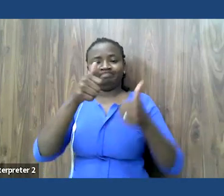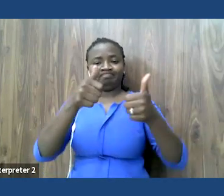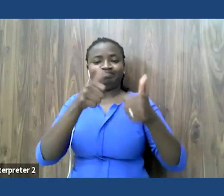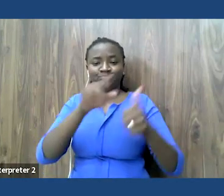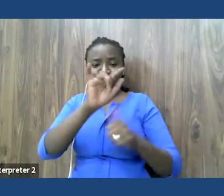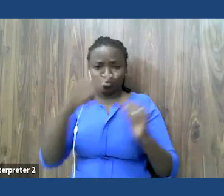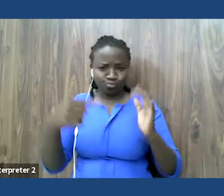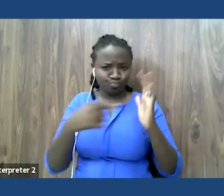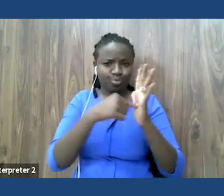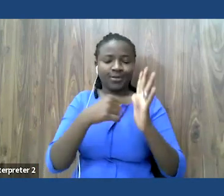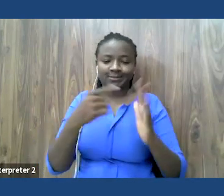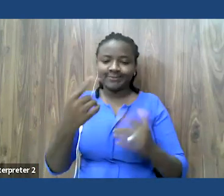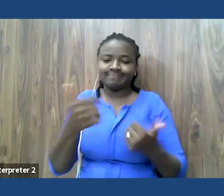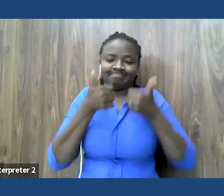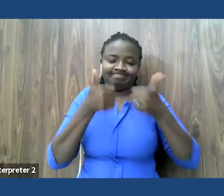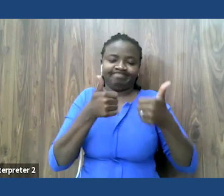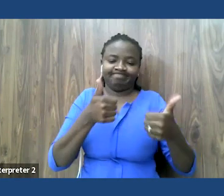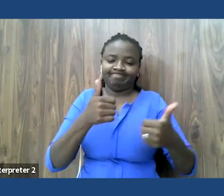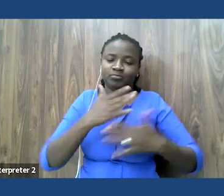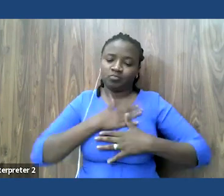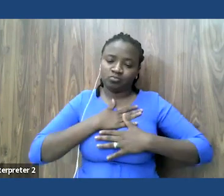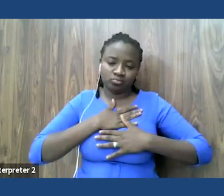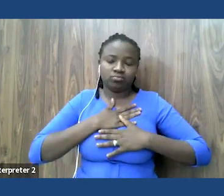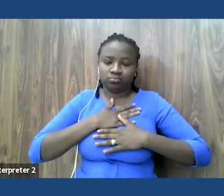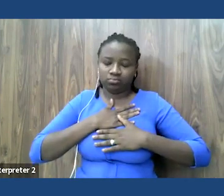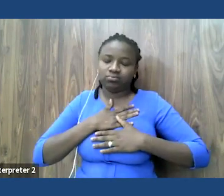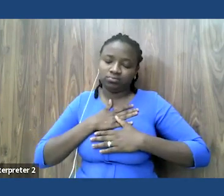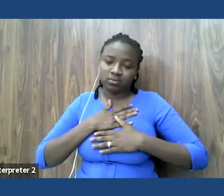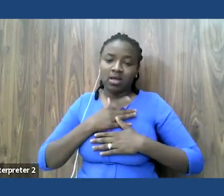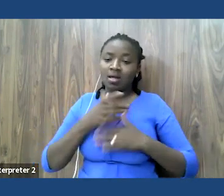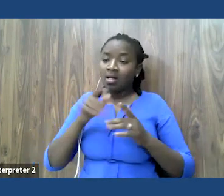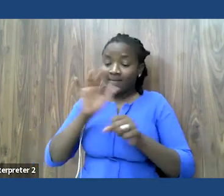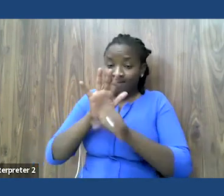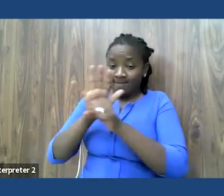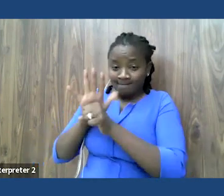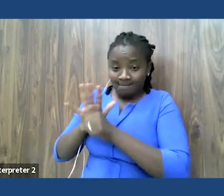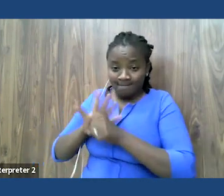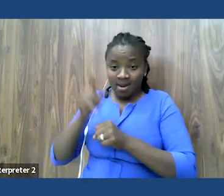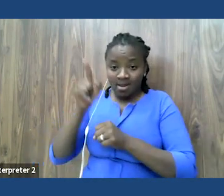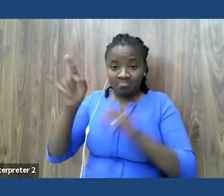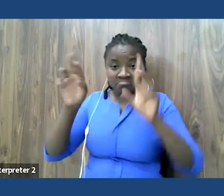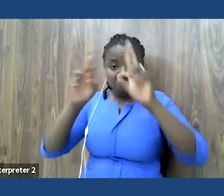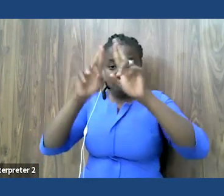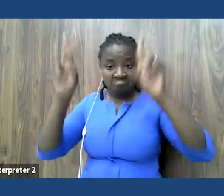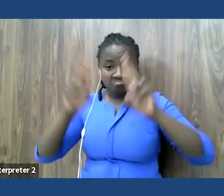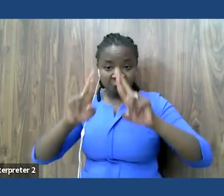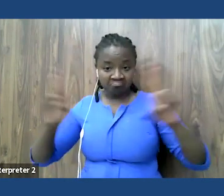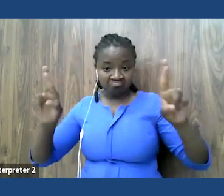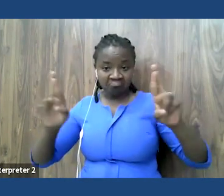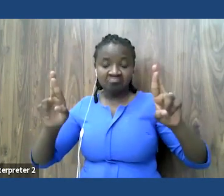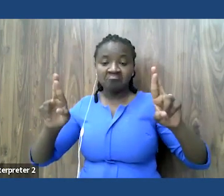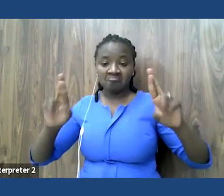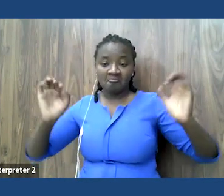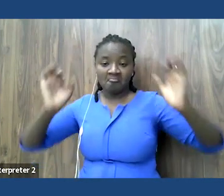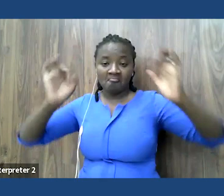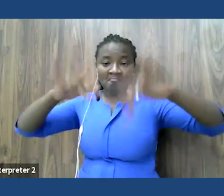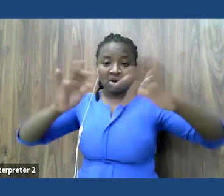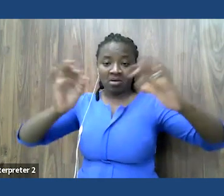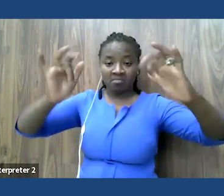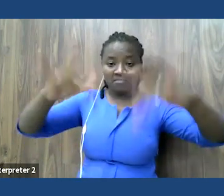I think this is something that in international convention could really hold as a standard.